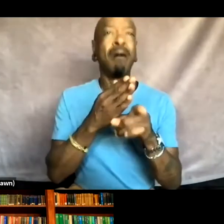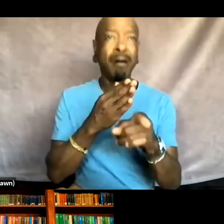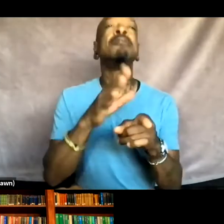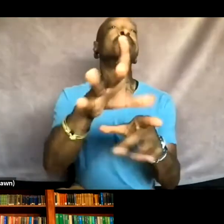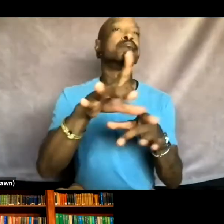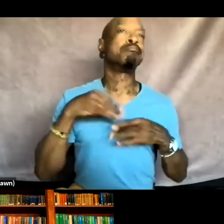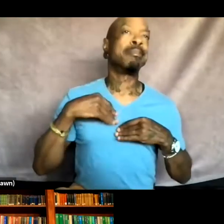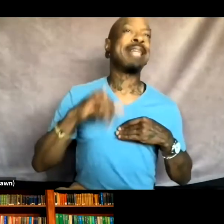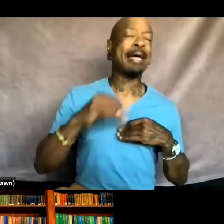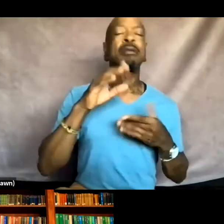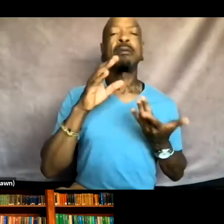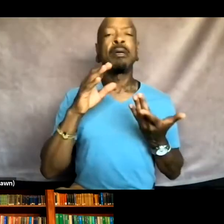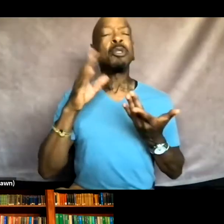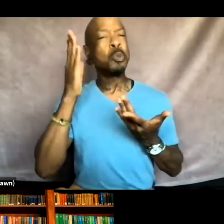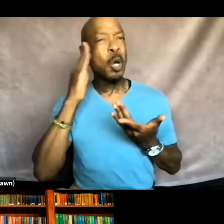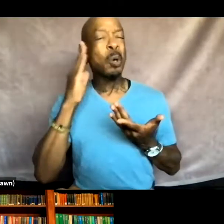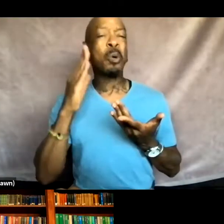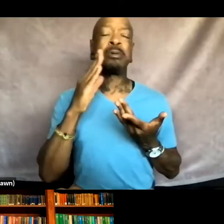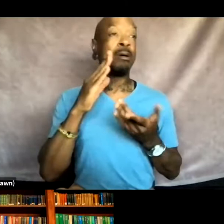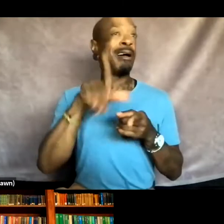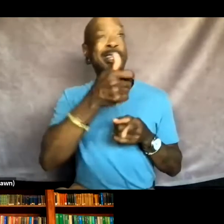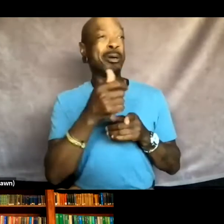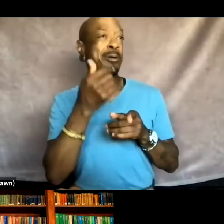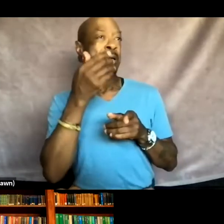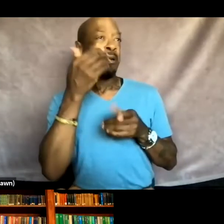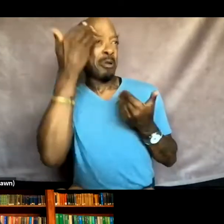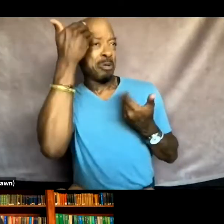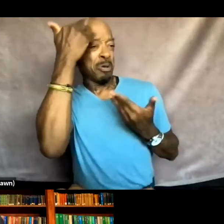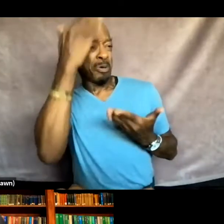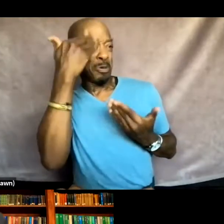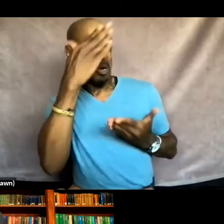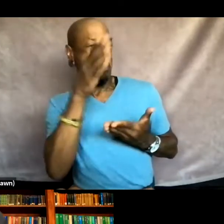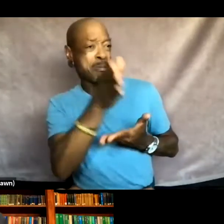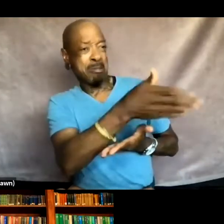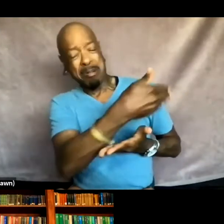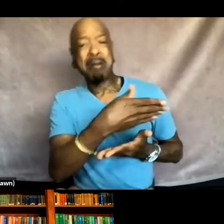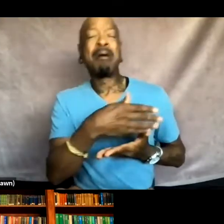Keah Brown: People execs the people in power who have the chance to change things don't